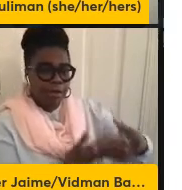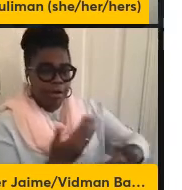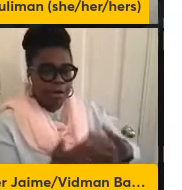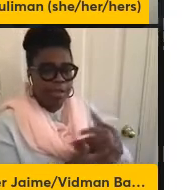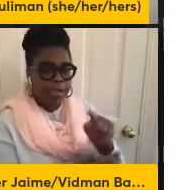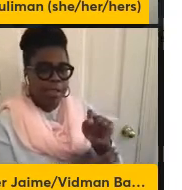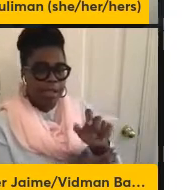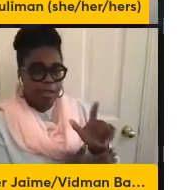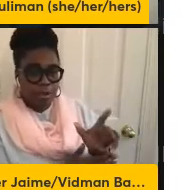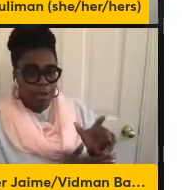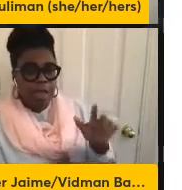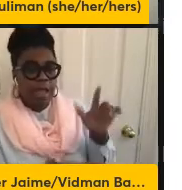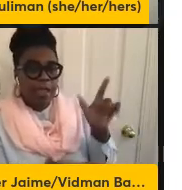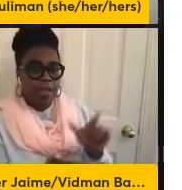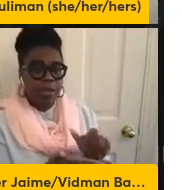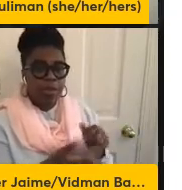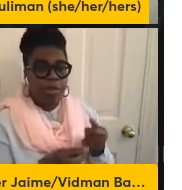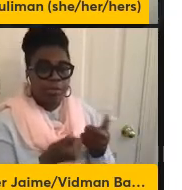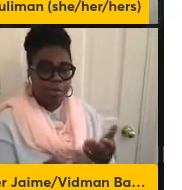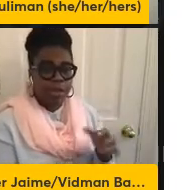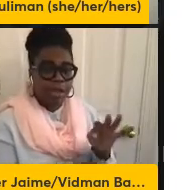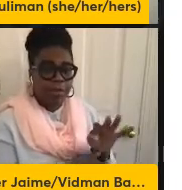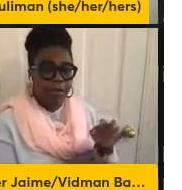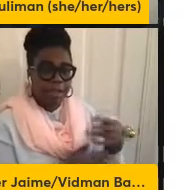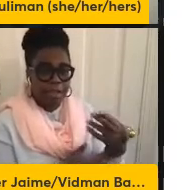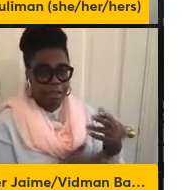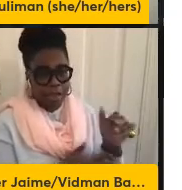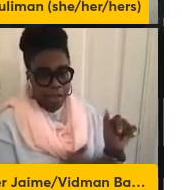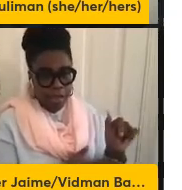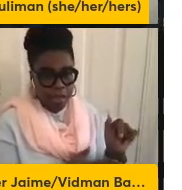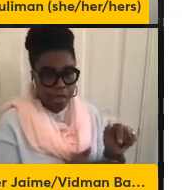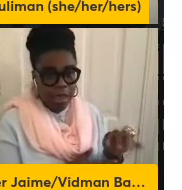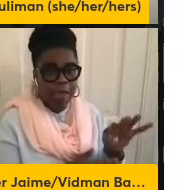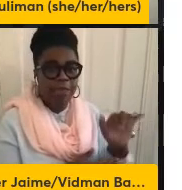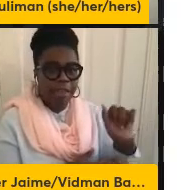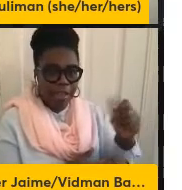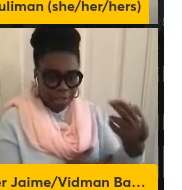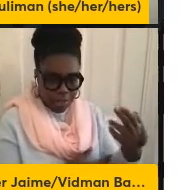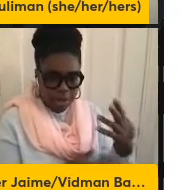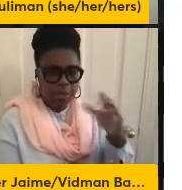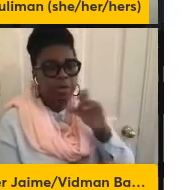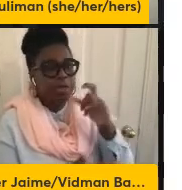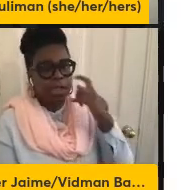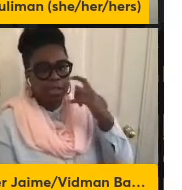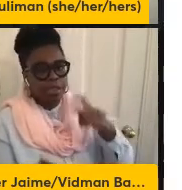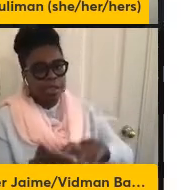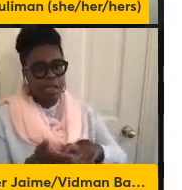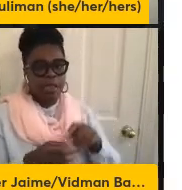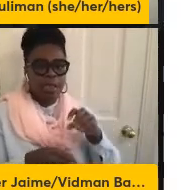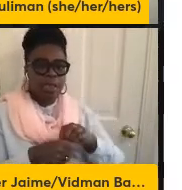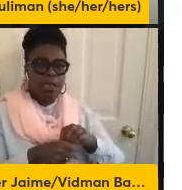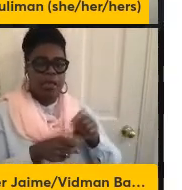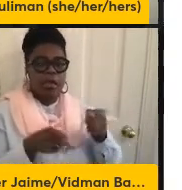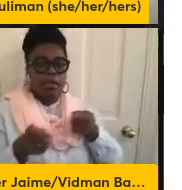lower expression of FH which which we did not detect in the controls. And in macrophages, we did not detect this